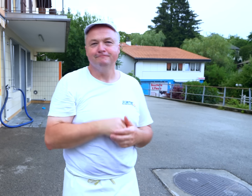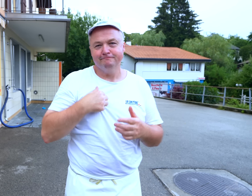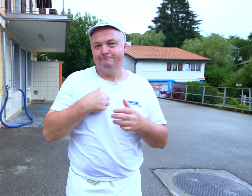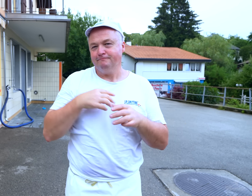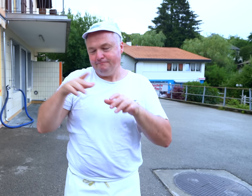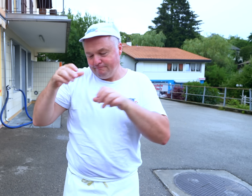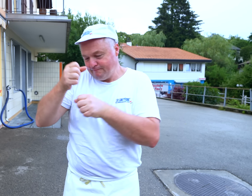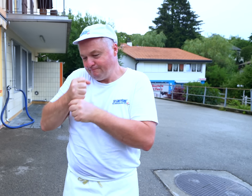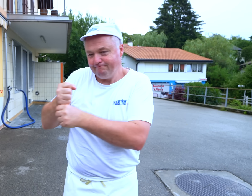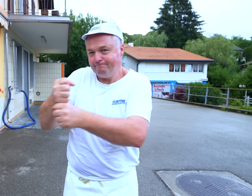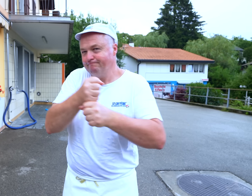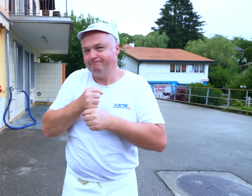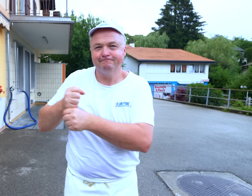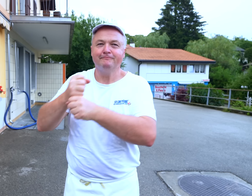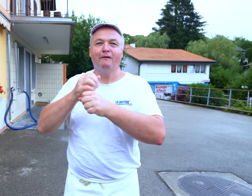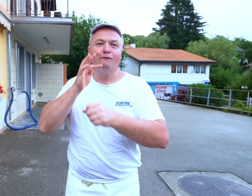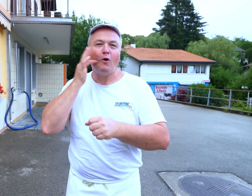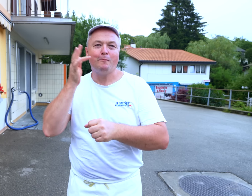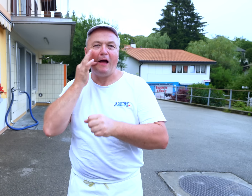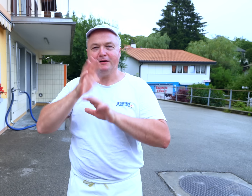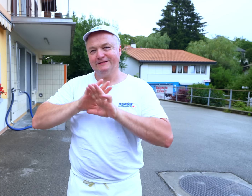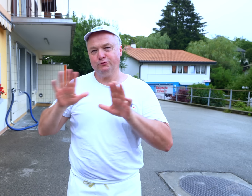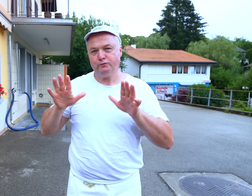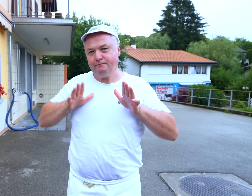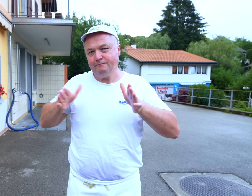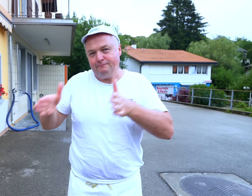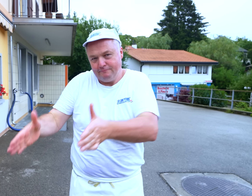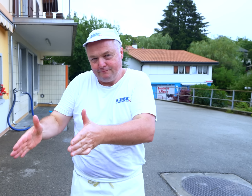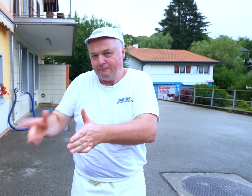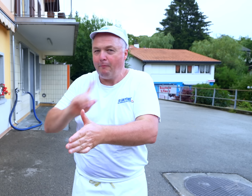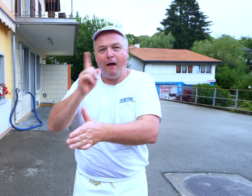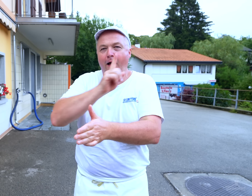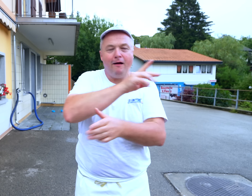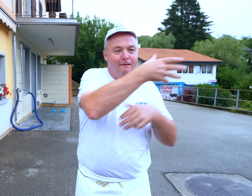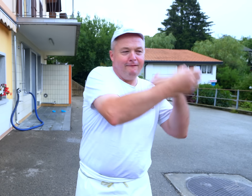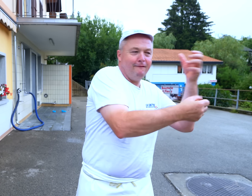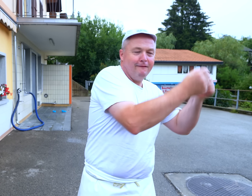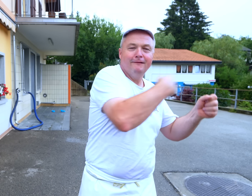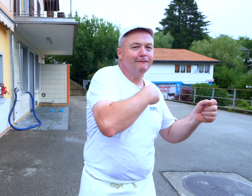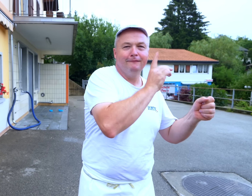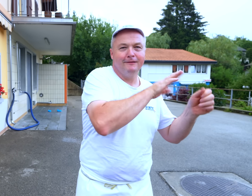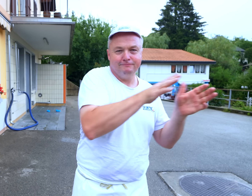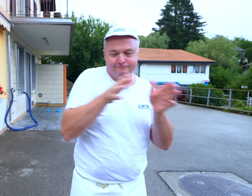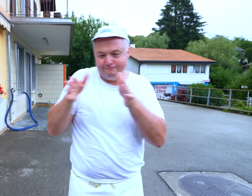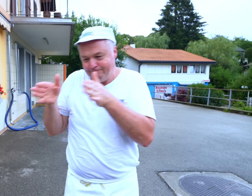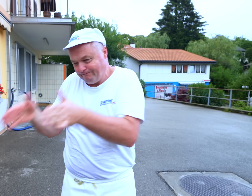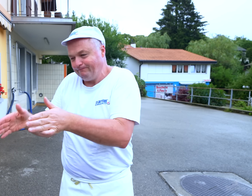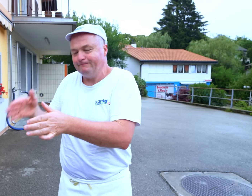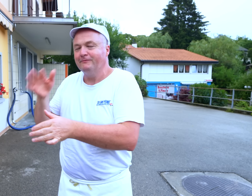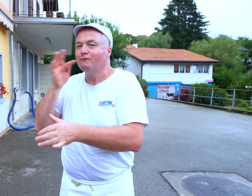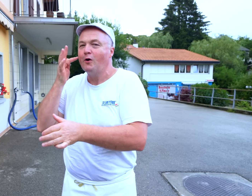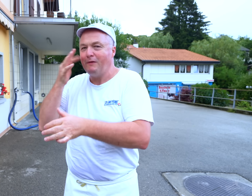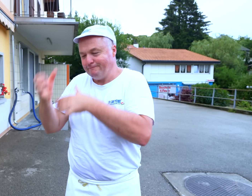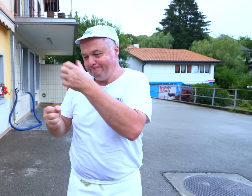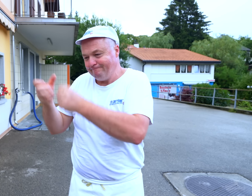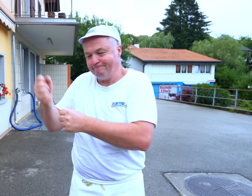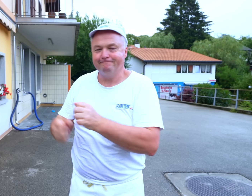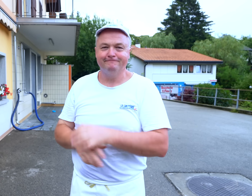I specialize only in making cheese.